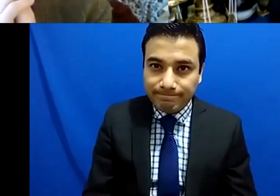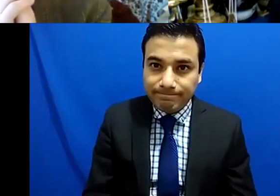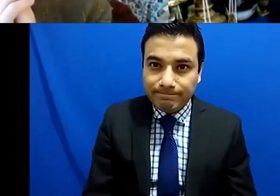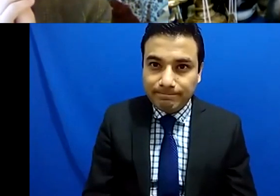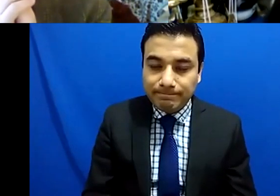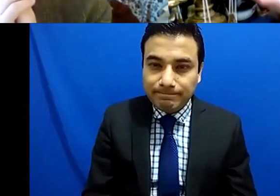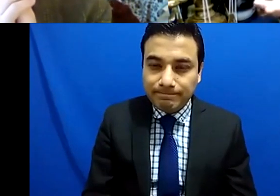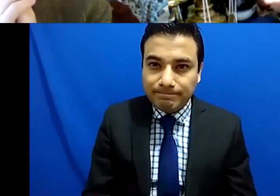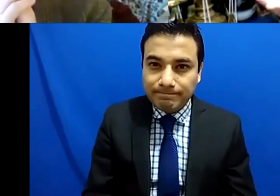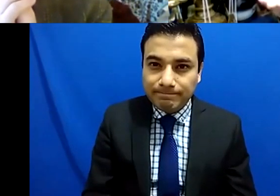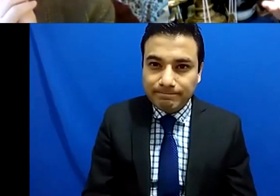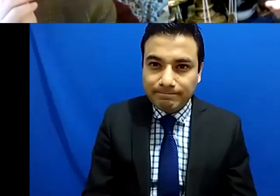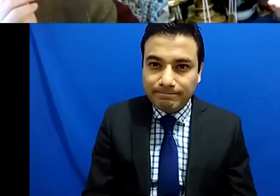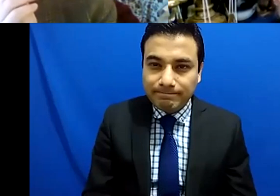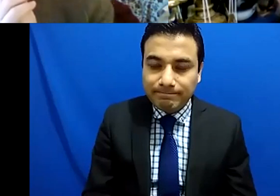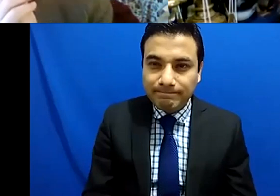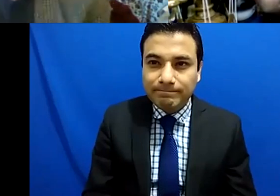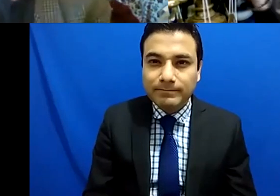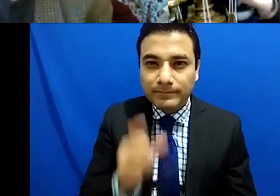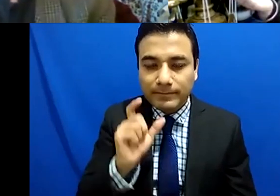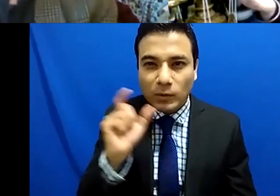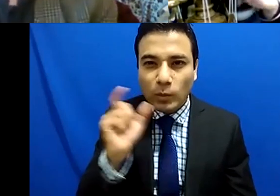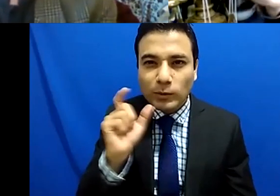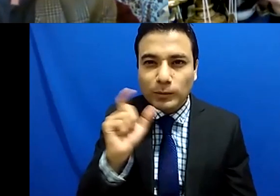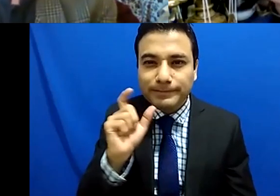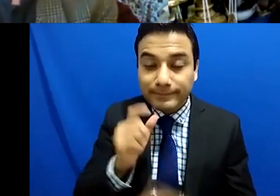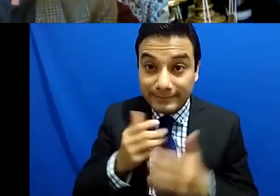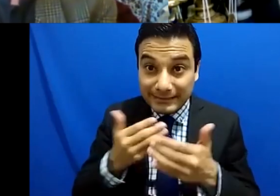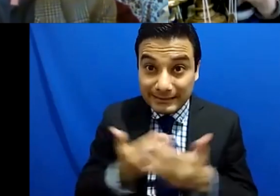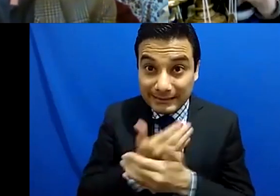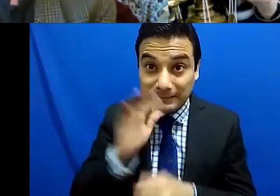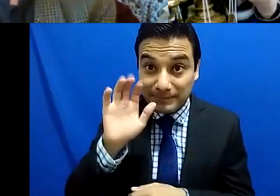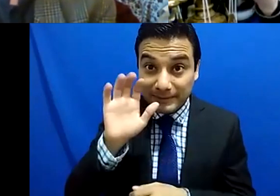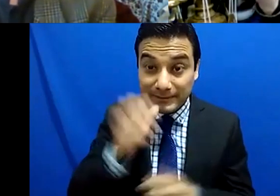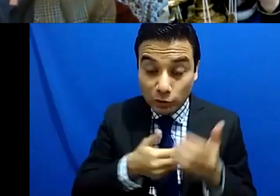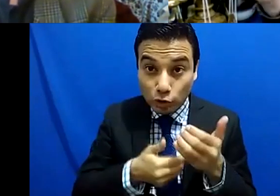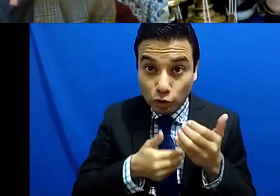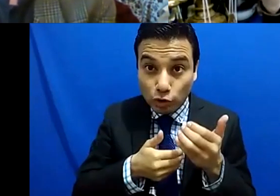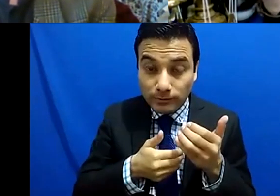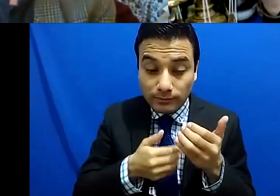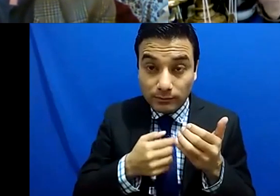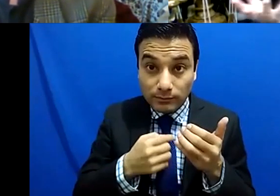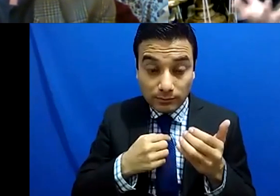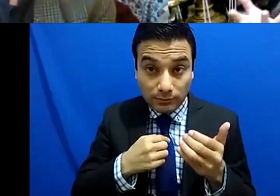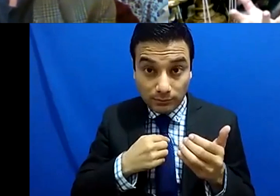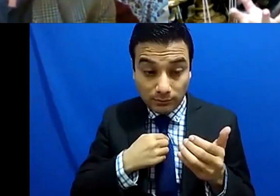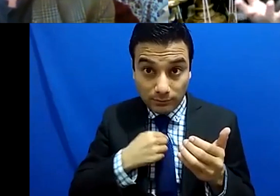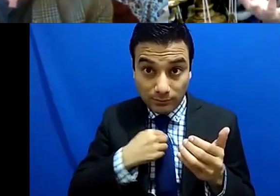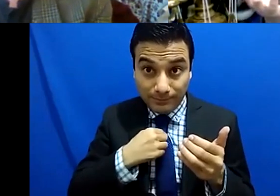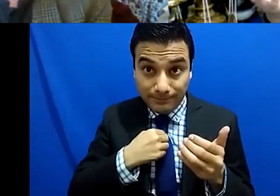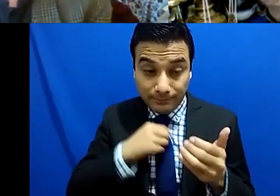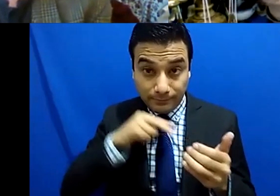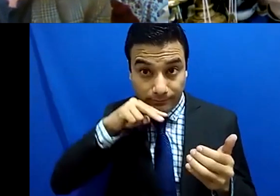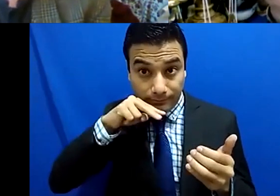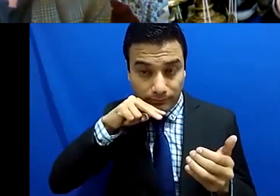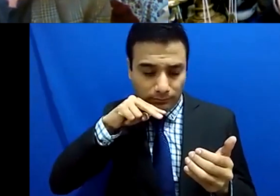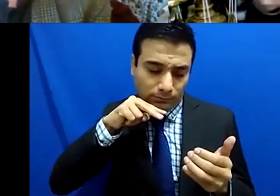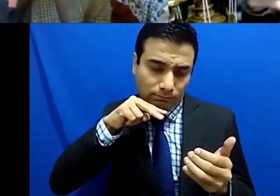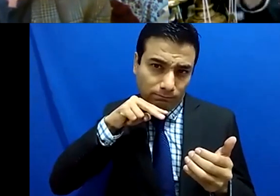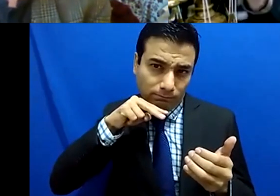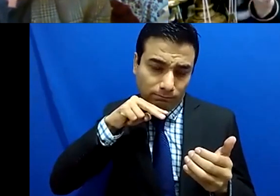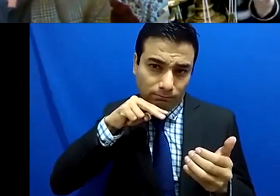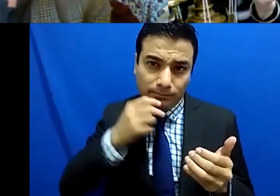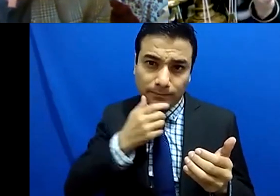when a baby is born and we realize that something that a situation whereby you see a baby has